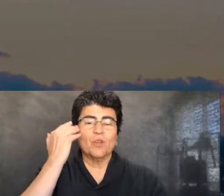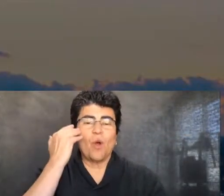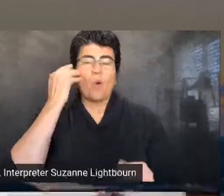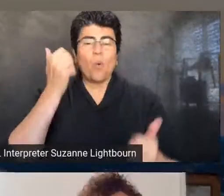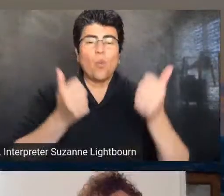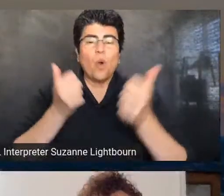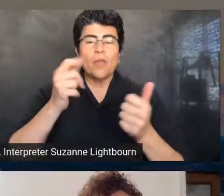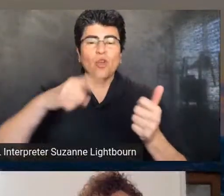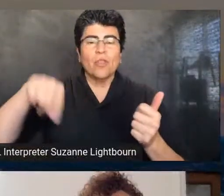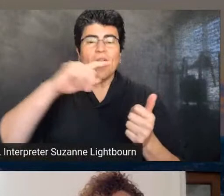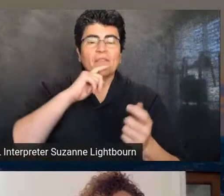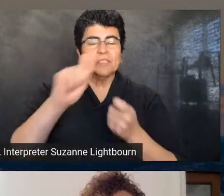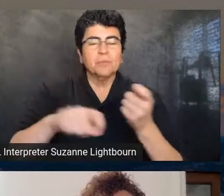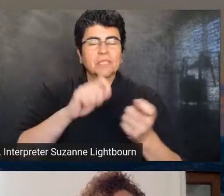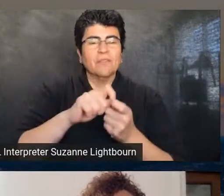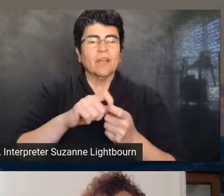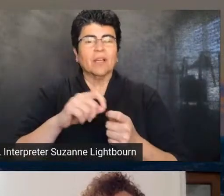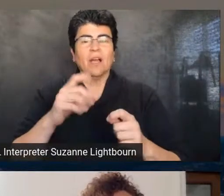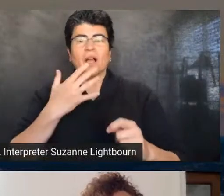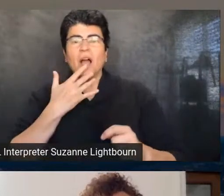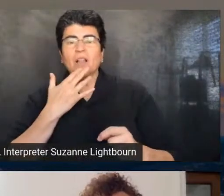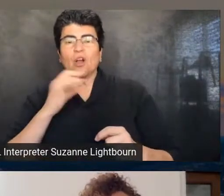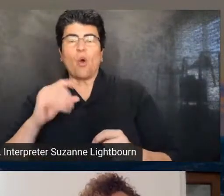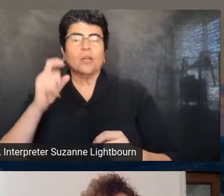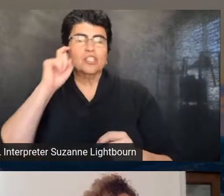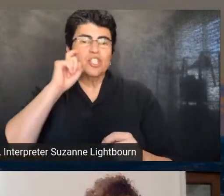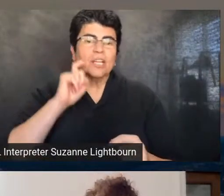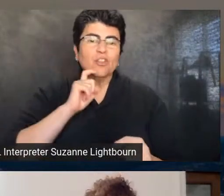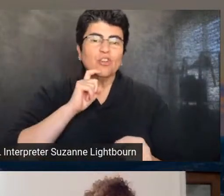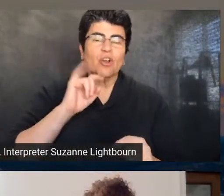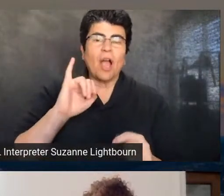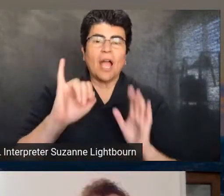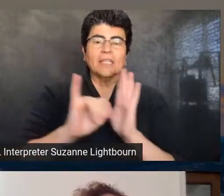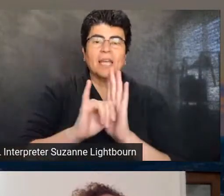of a particular color or gender identity or disabled,